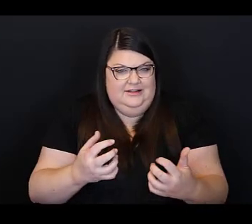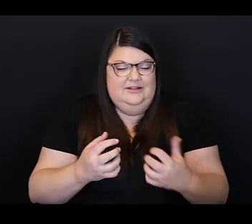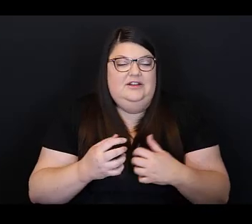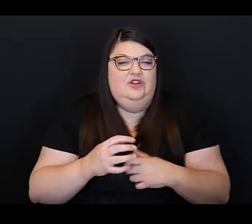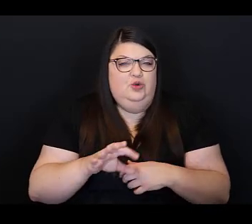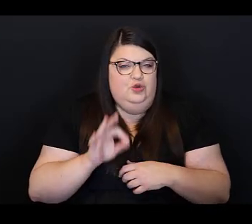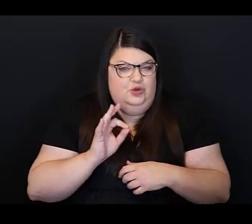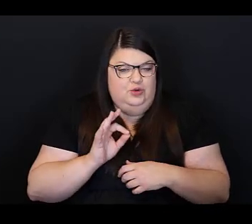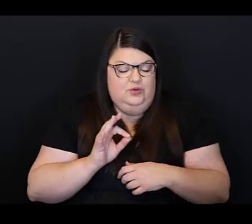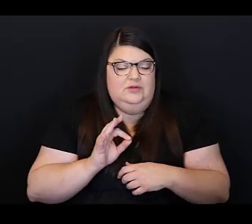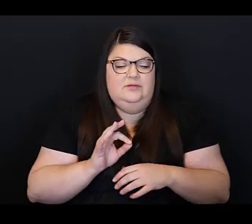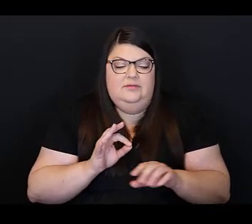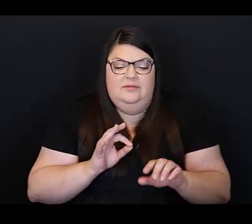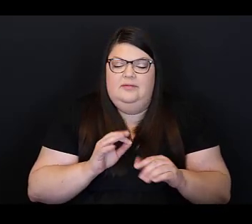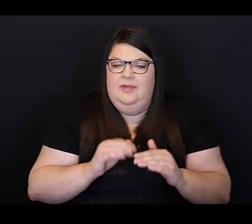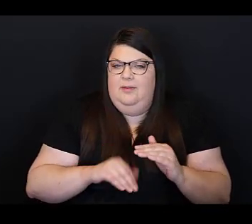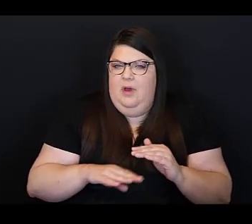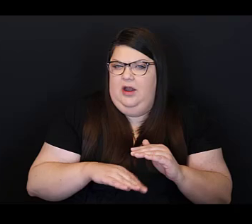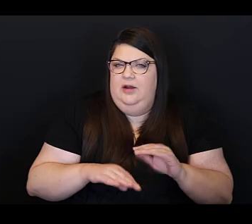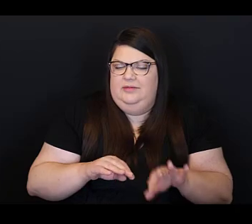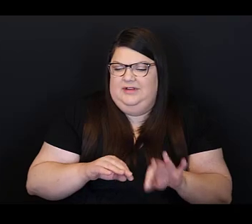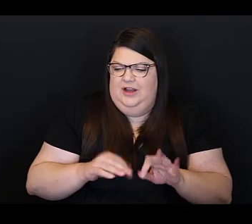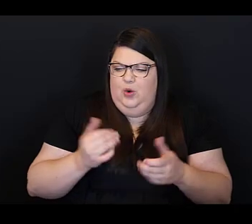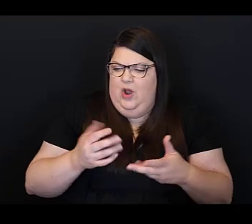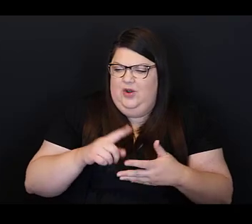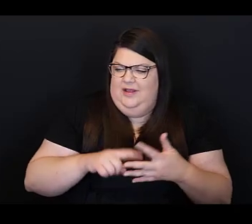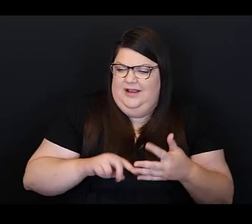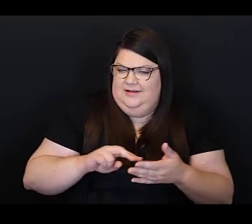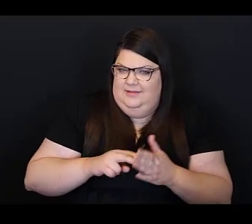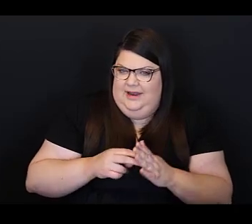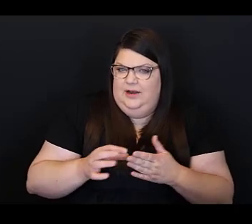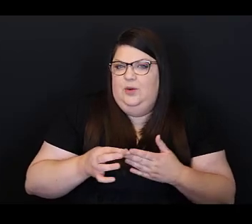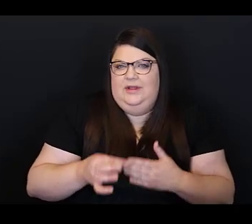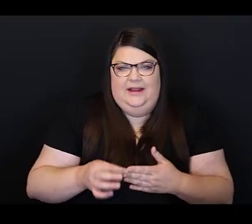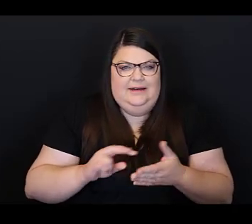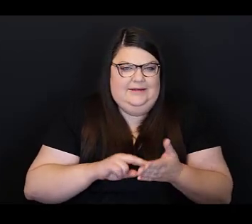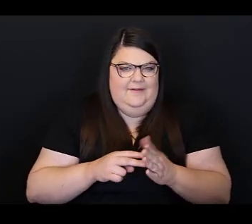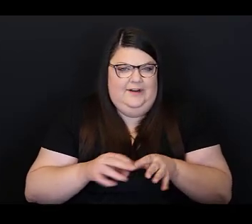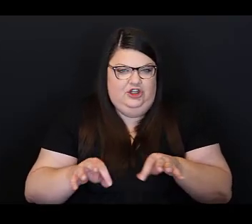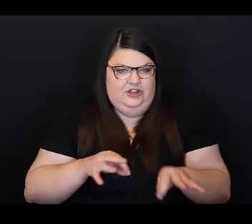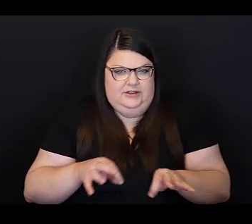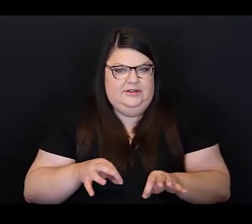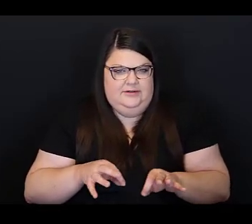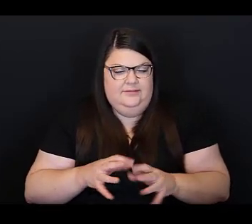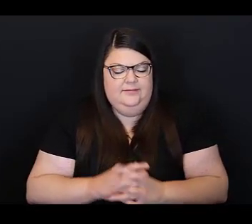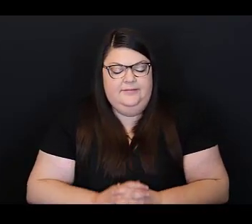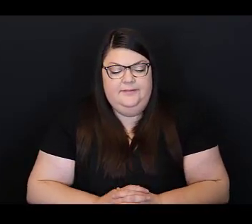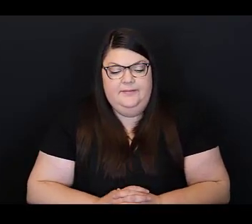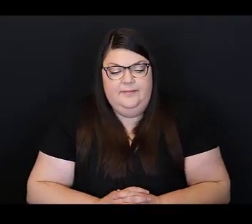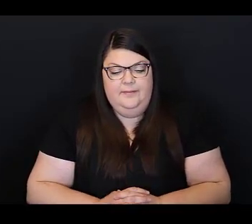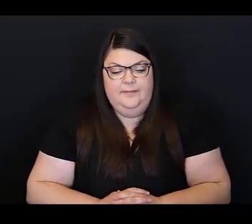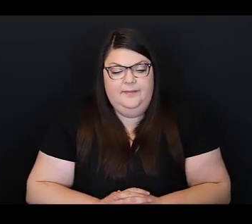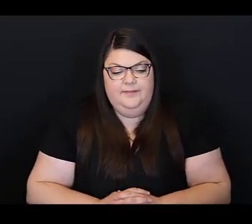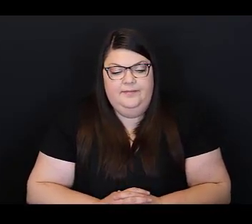choose select what do these target audiences mean to go to a page of definitions. Next, you will be